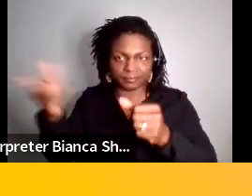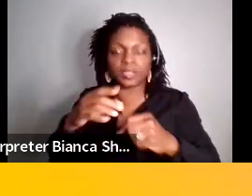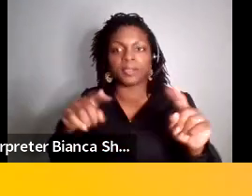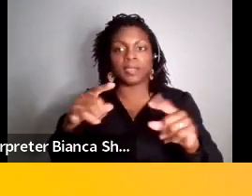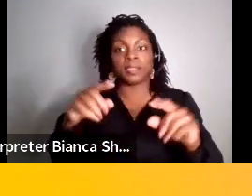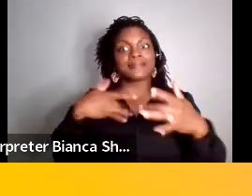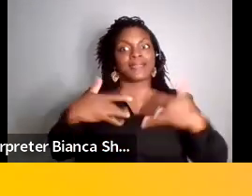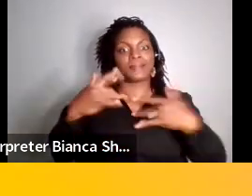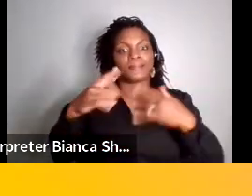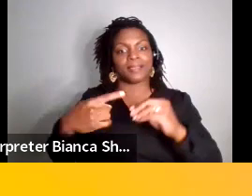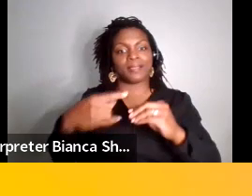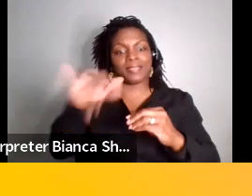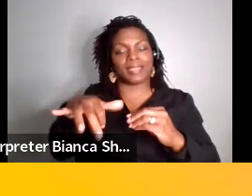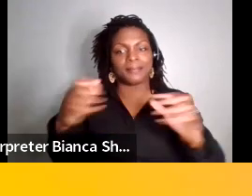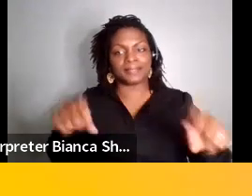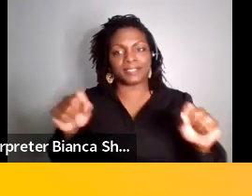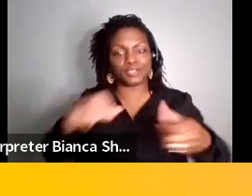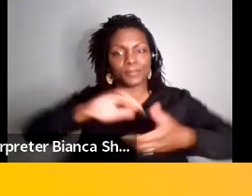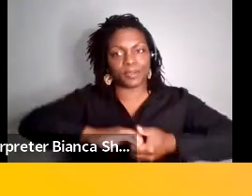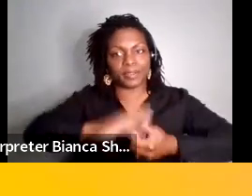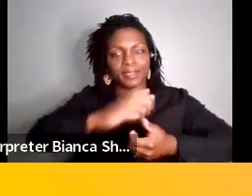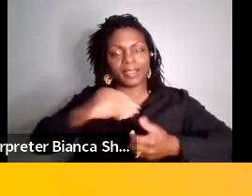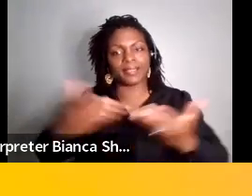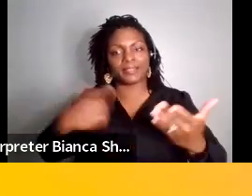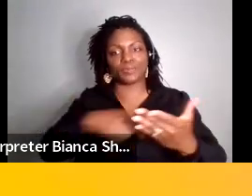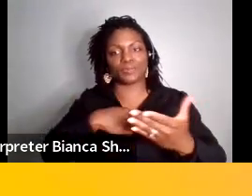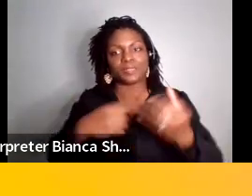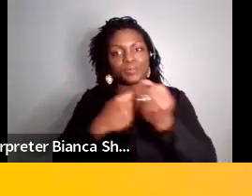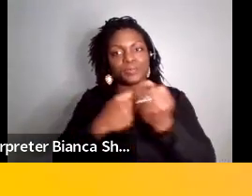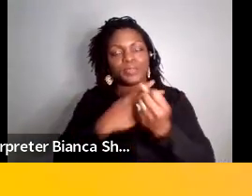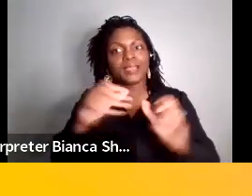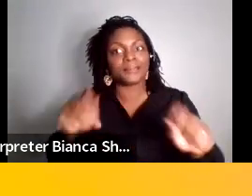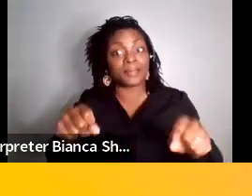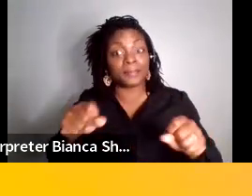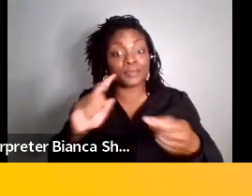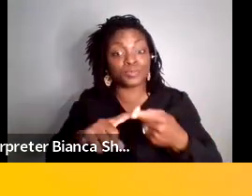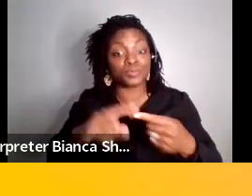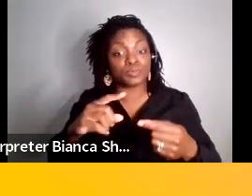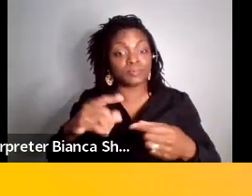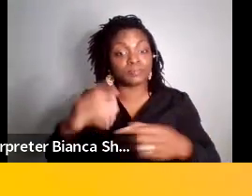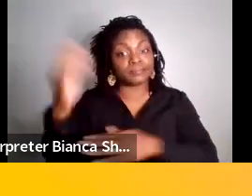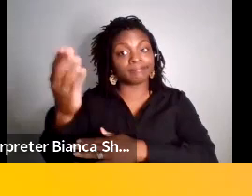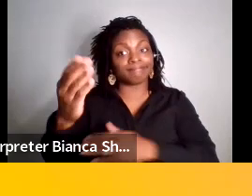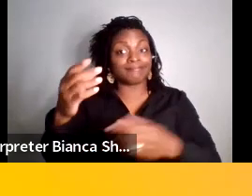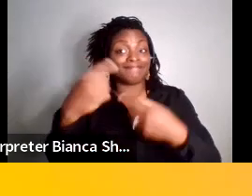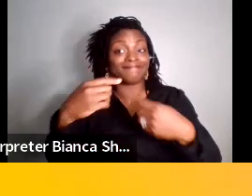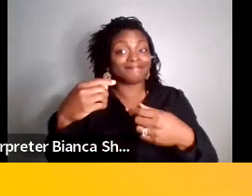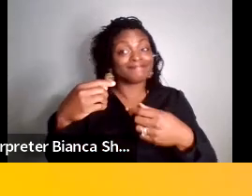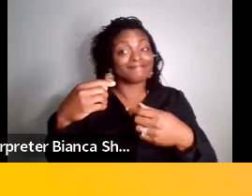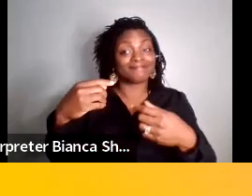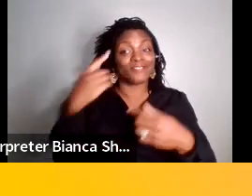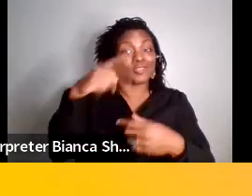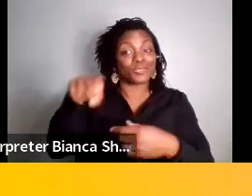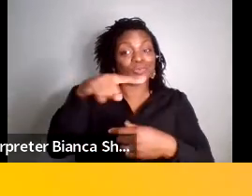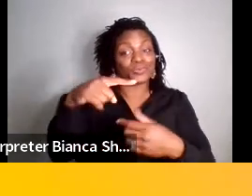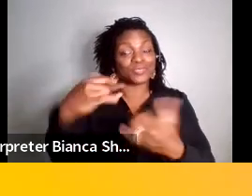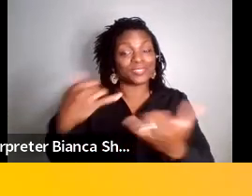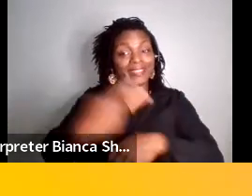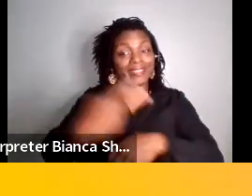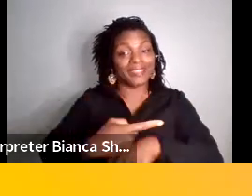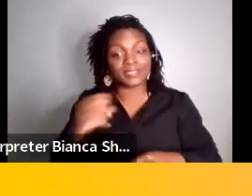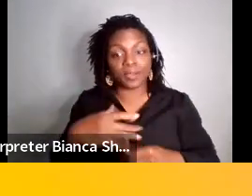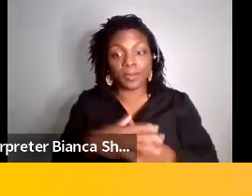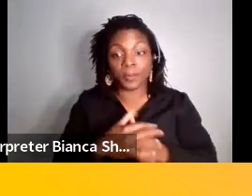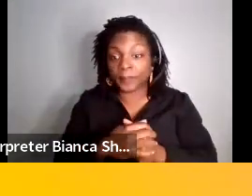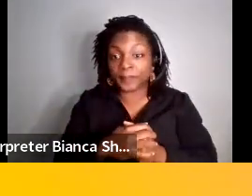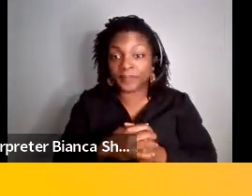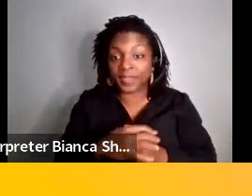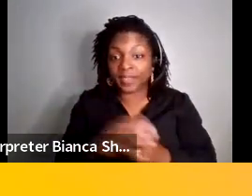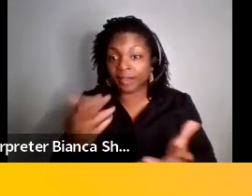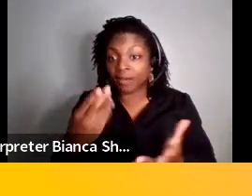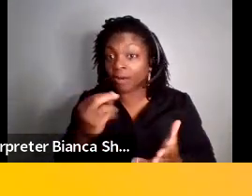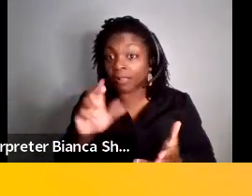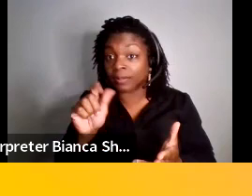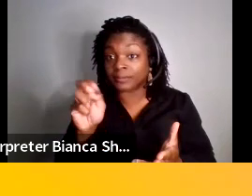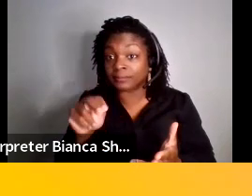Things were supporting and being able to present today. So, Harlan, what would you like to add or like to say?